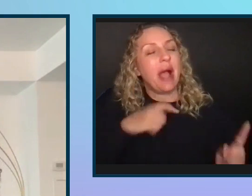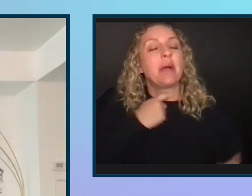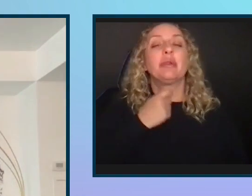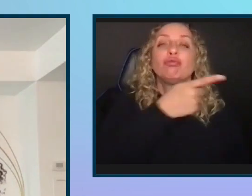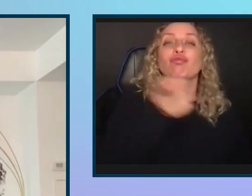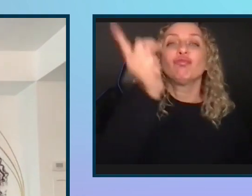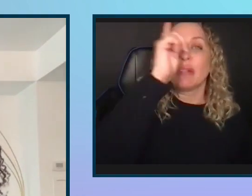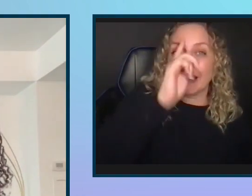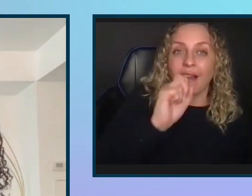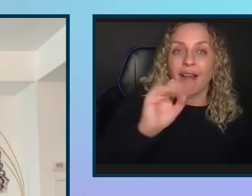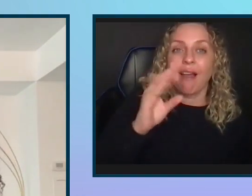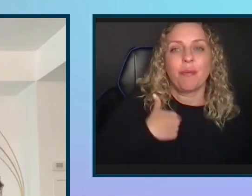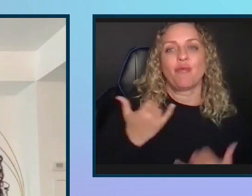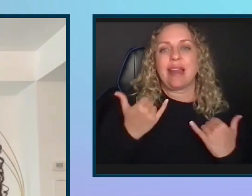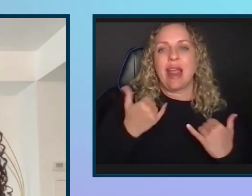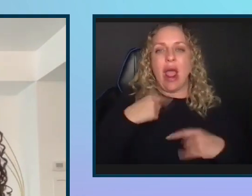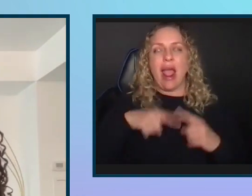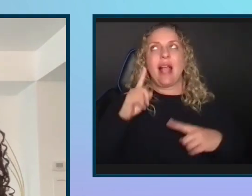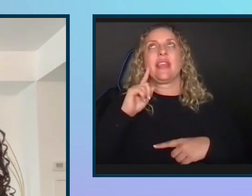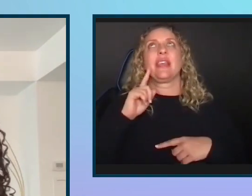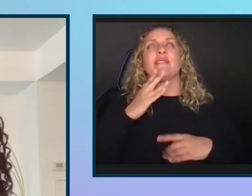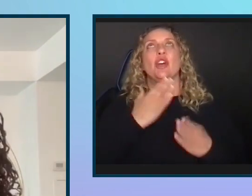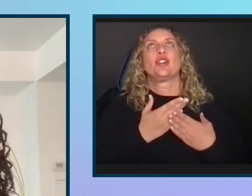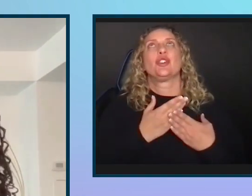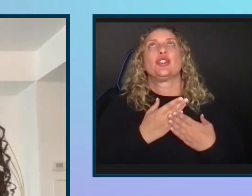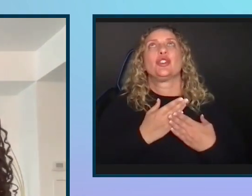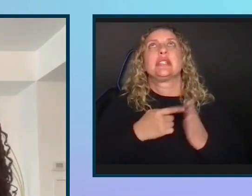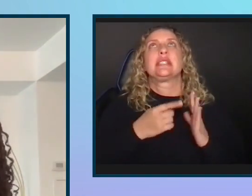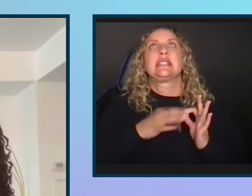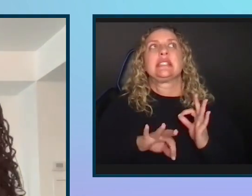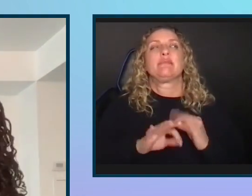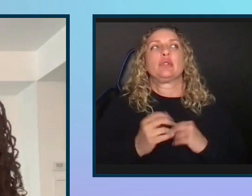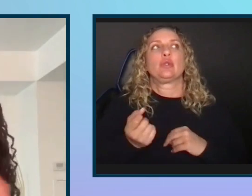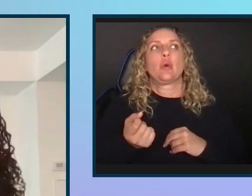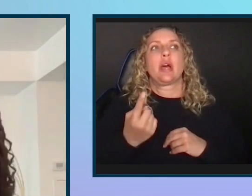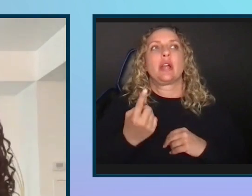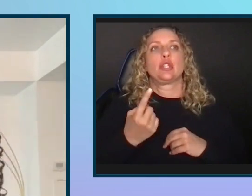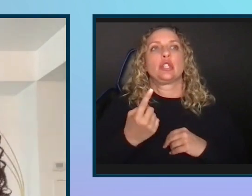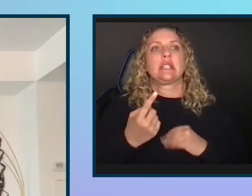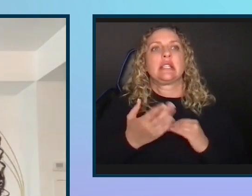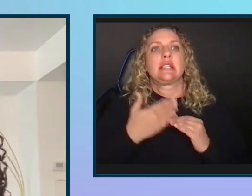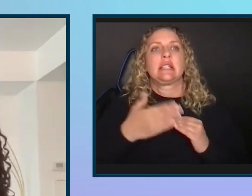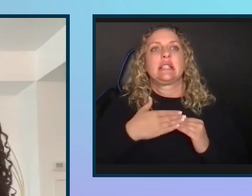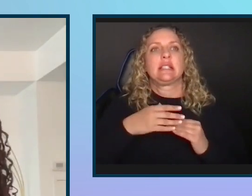but right now I honestly can't think of a really good, simple to understand easily depicted icon.